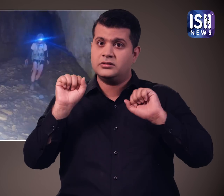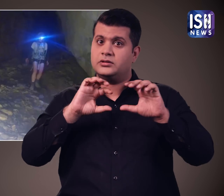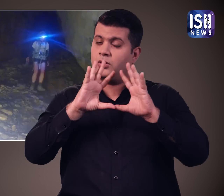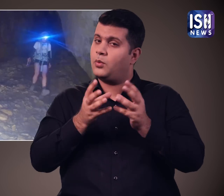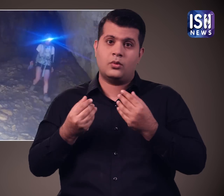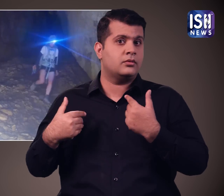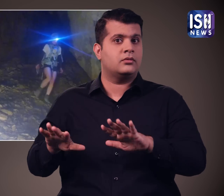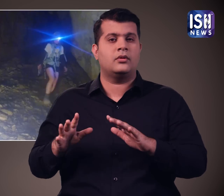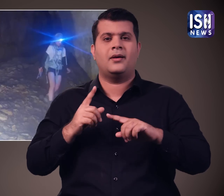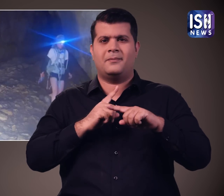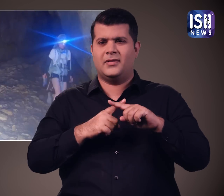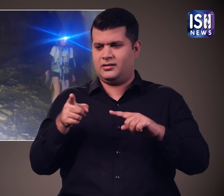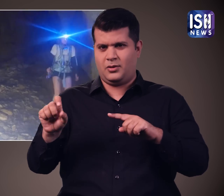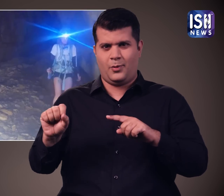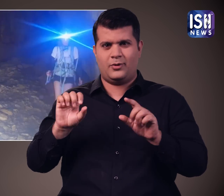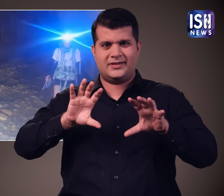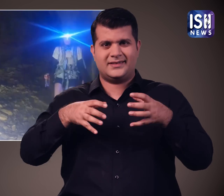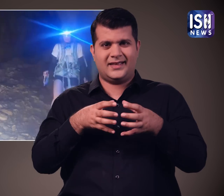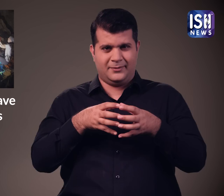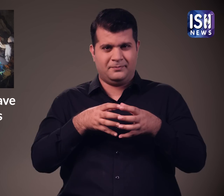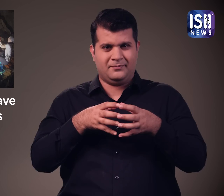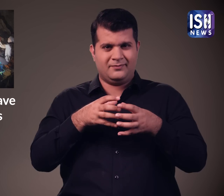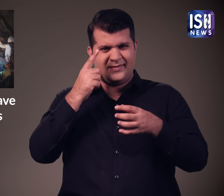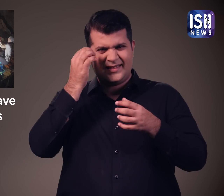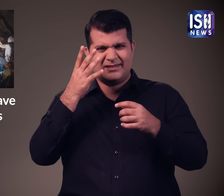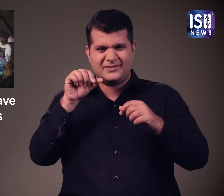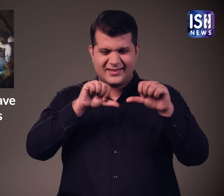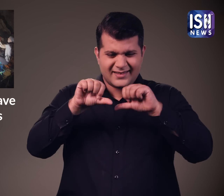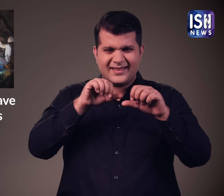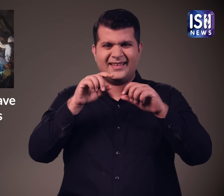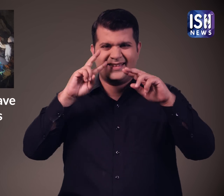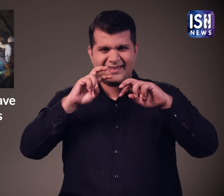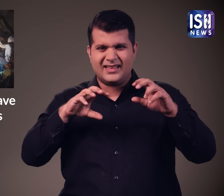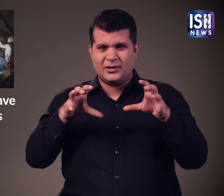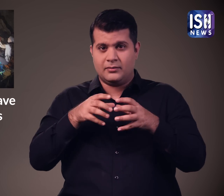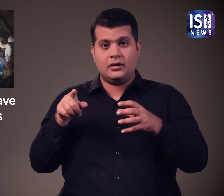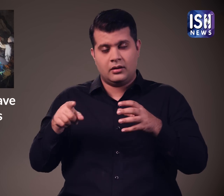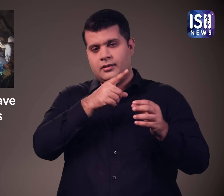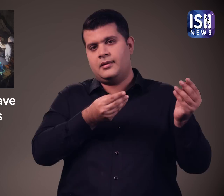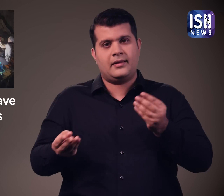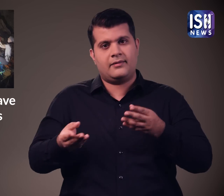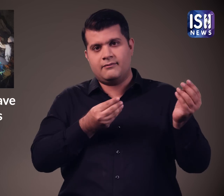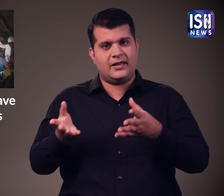Beatris even exercised in the dark. Her team of scientist would supply all her neccesities.